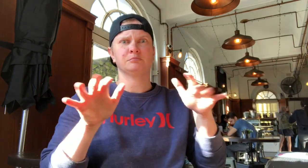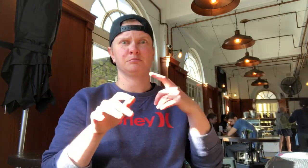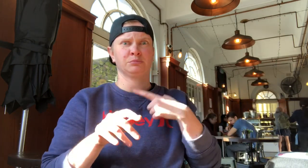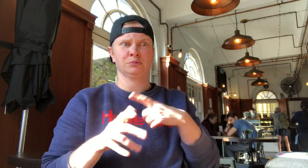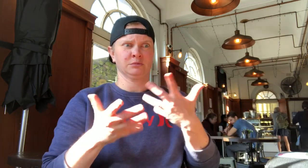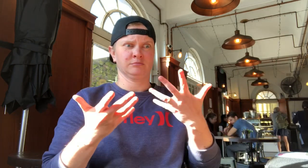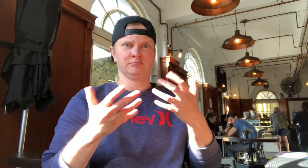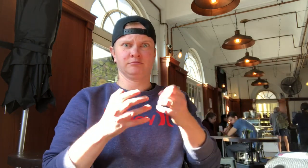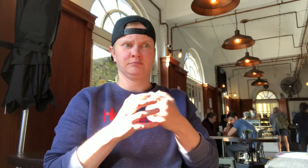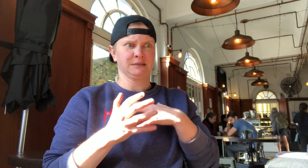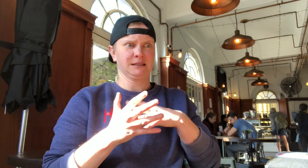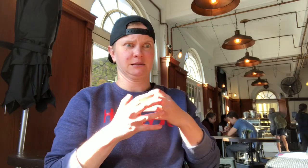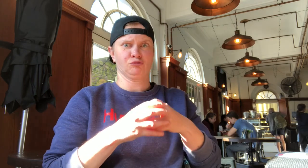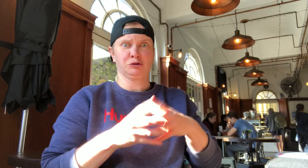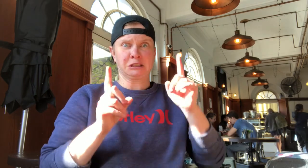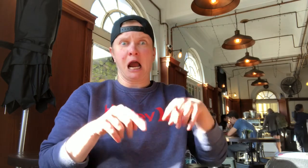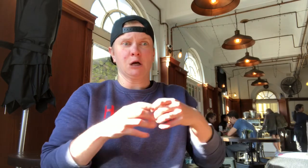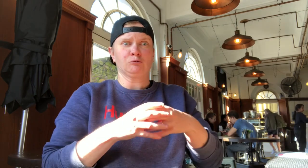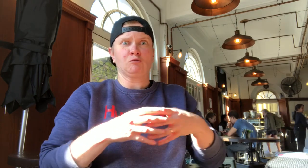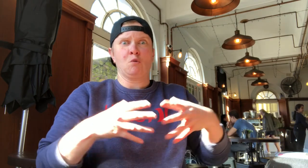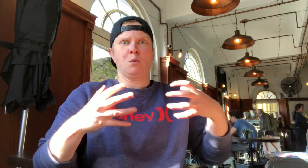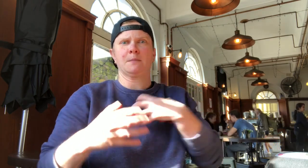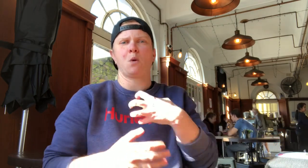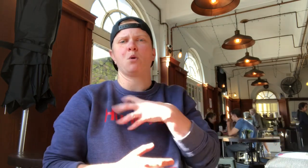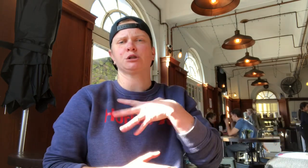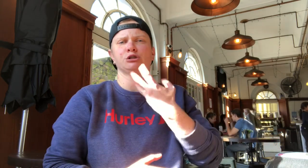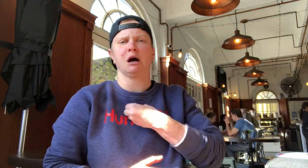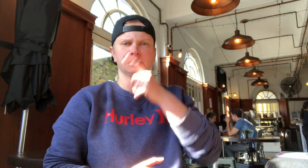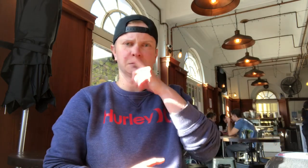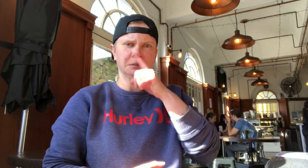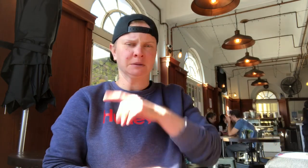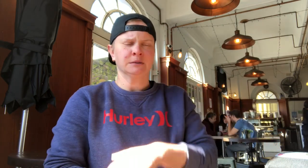because transgender people are growing in population